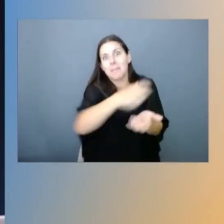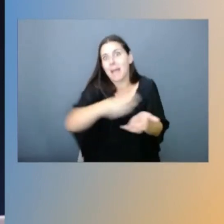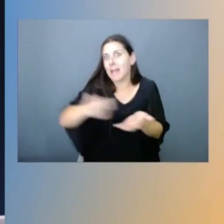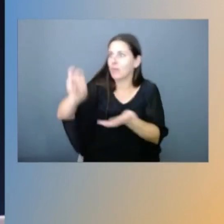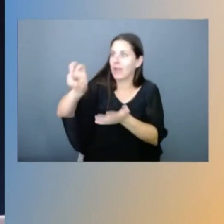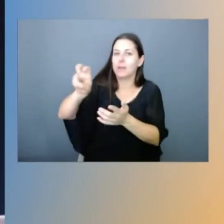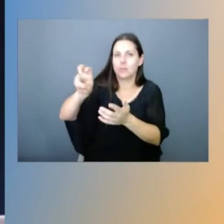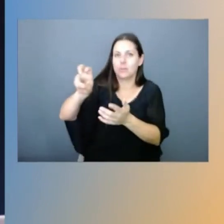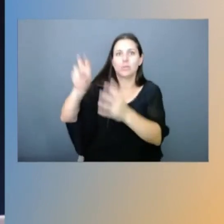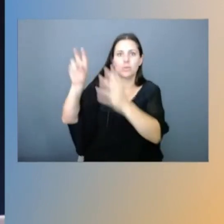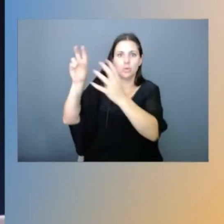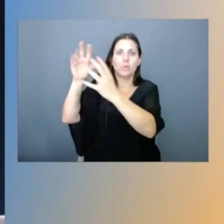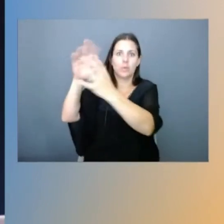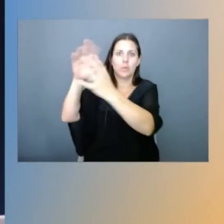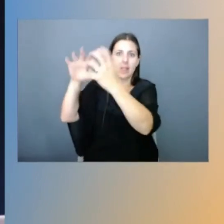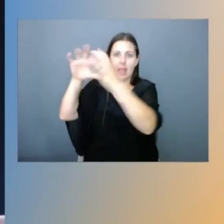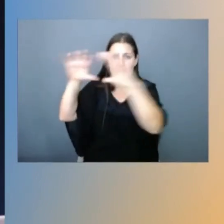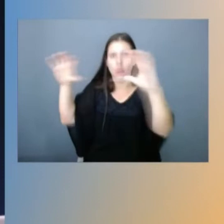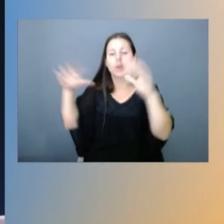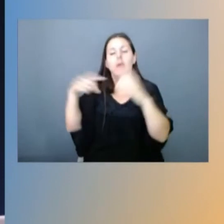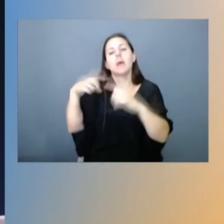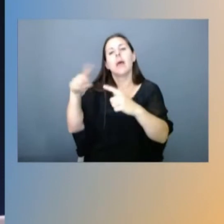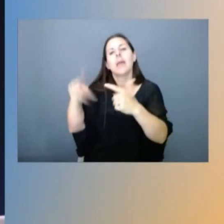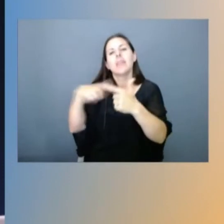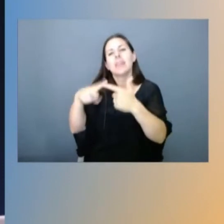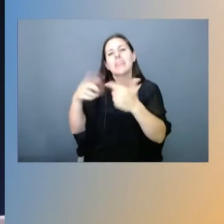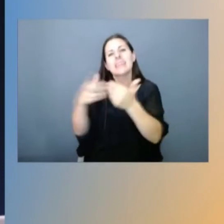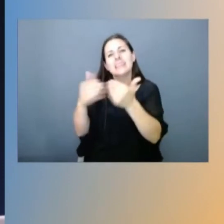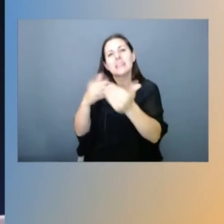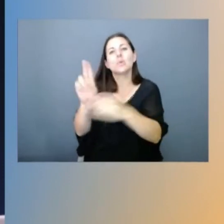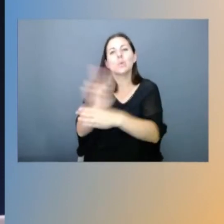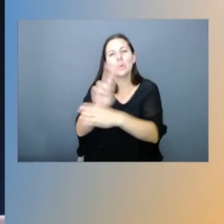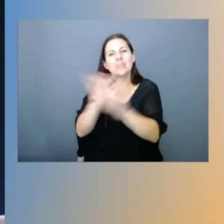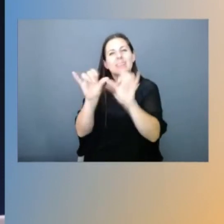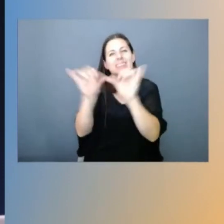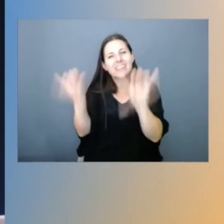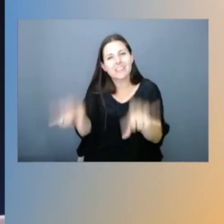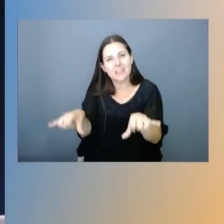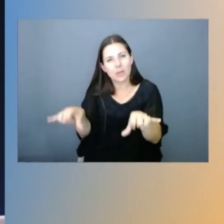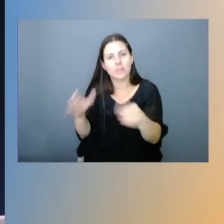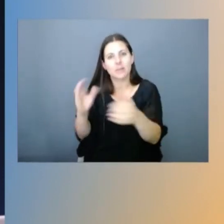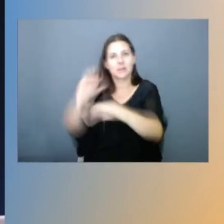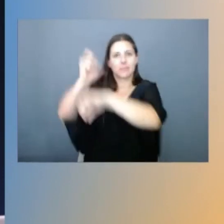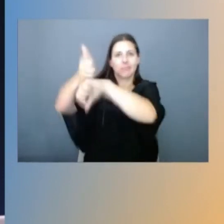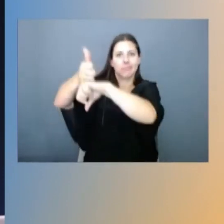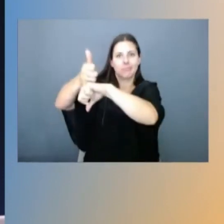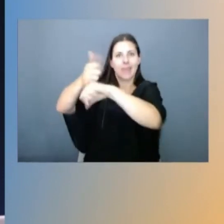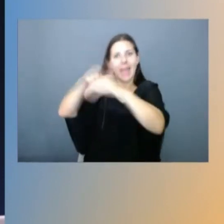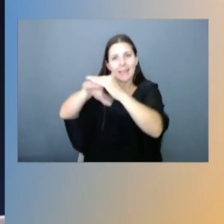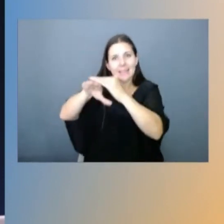easy to utilize the systems that we have and access the benefits as fast as possible.